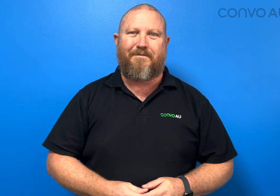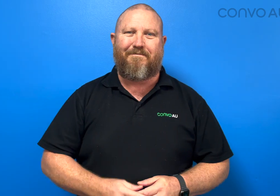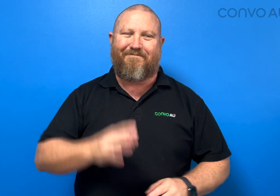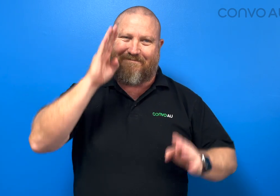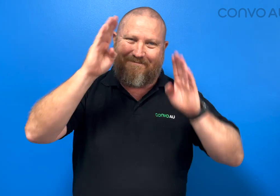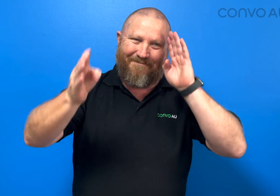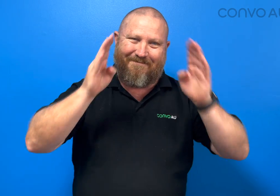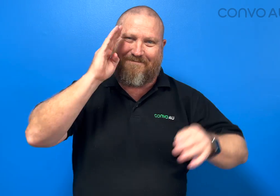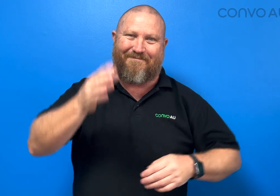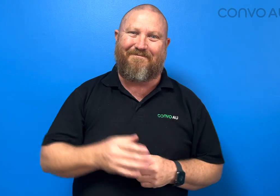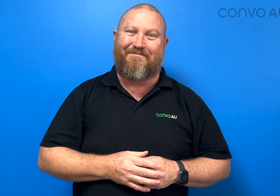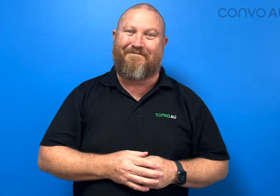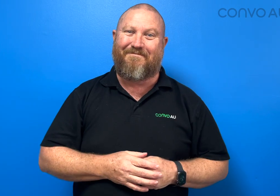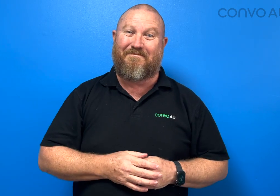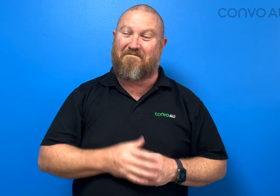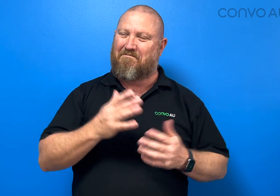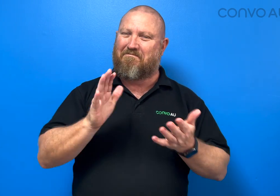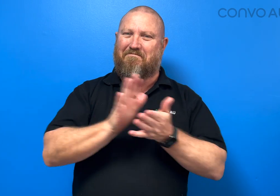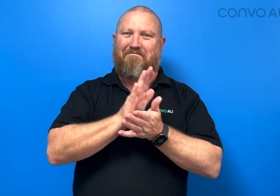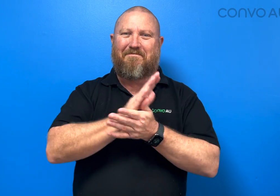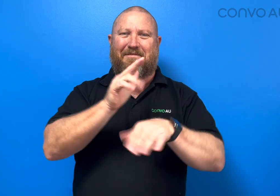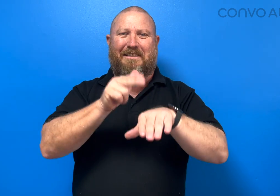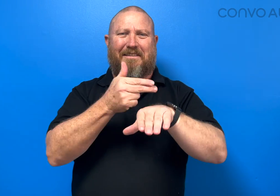Hello from Convo Australia.